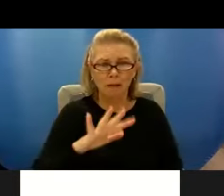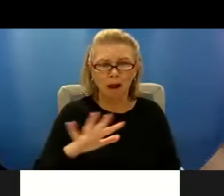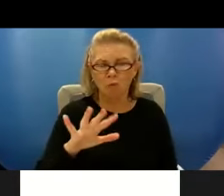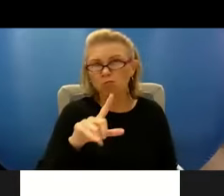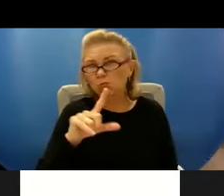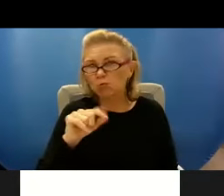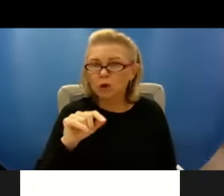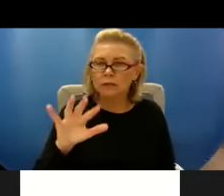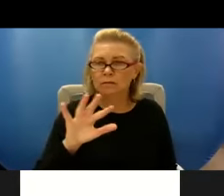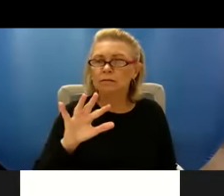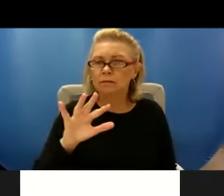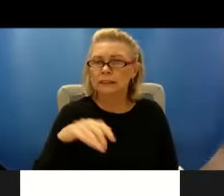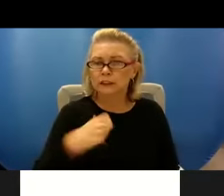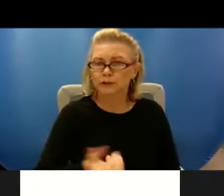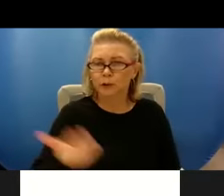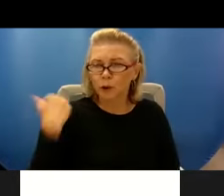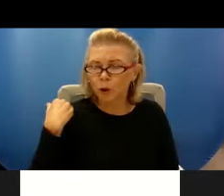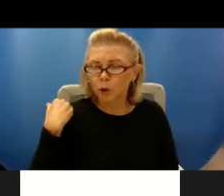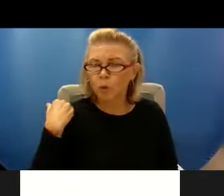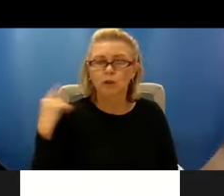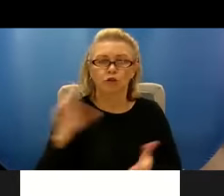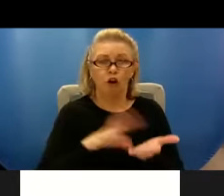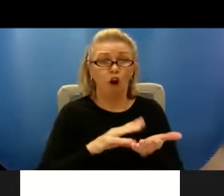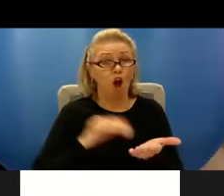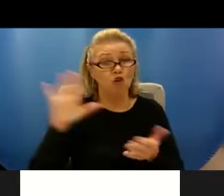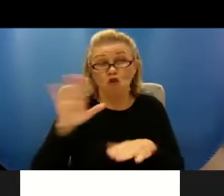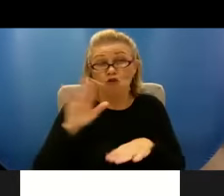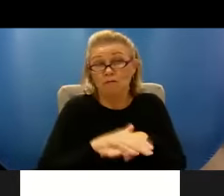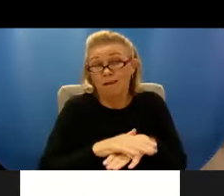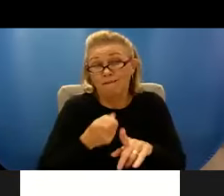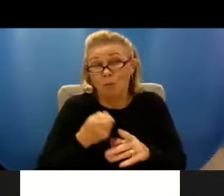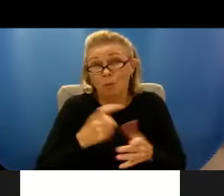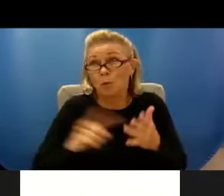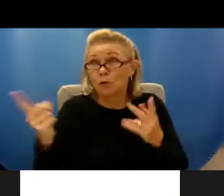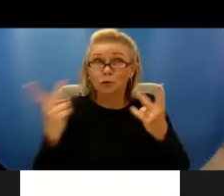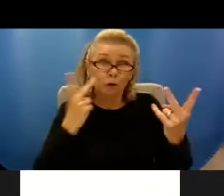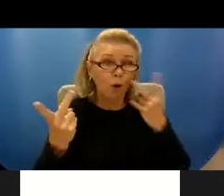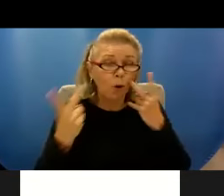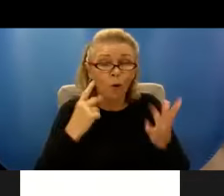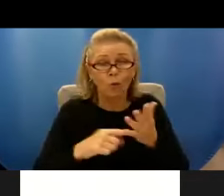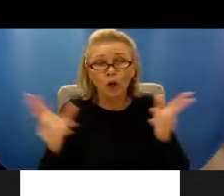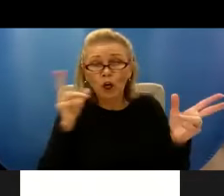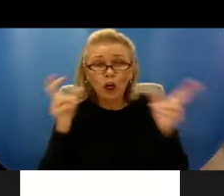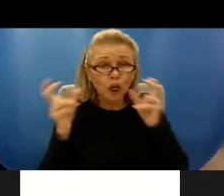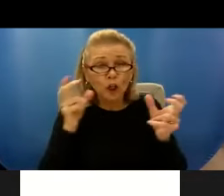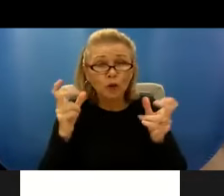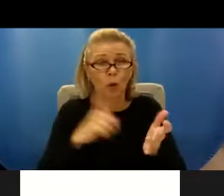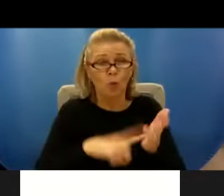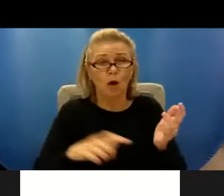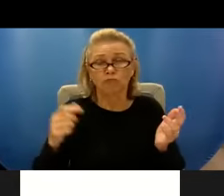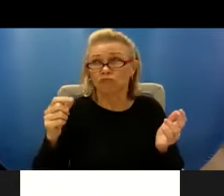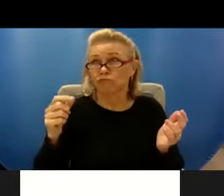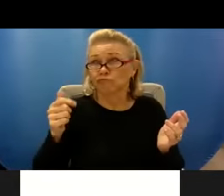and she learned her English from what she saw and what she heard and what she experienced but